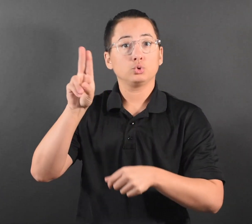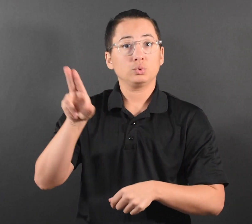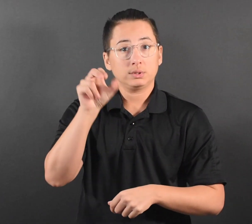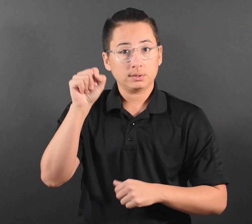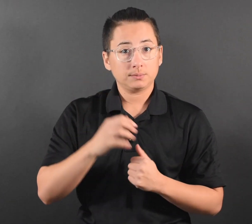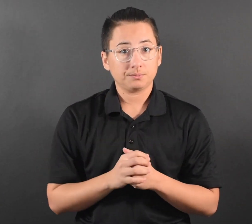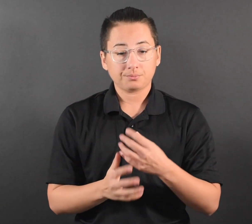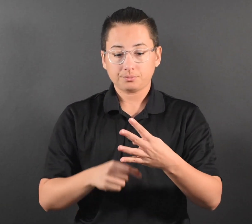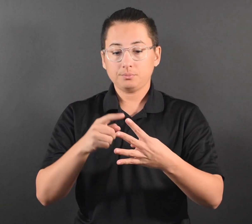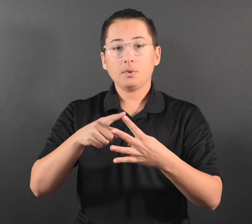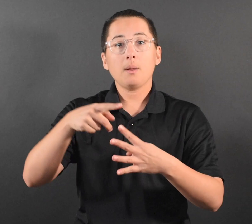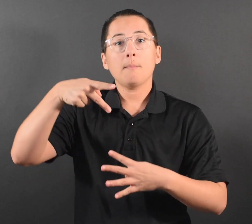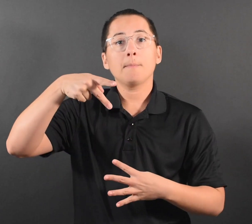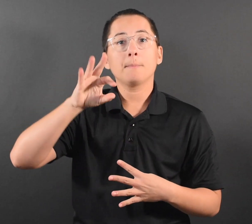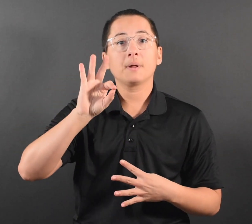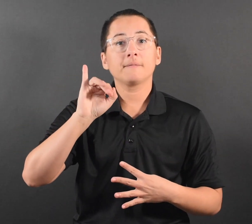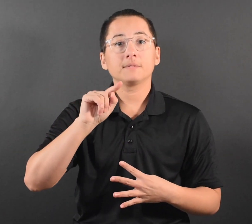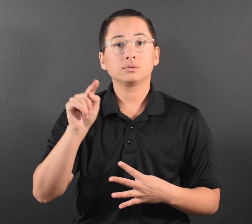as well. Four vaccines are available in the United States: